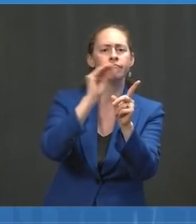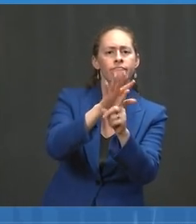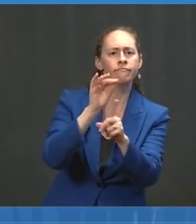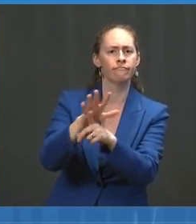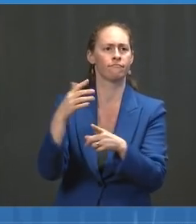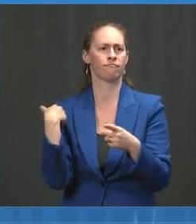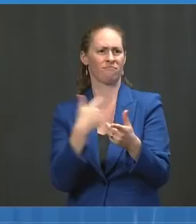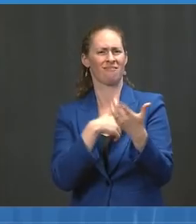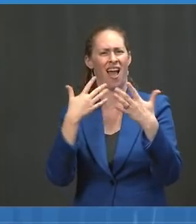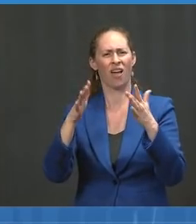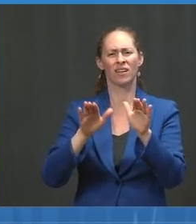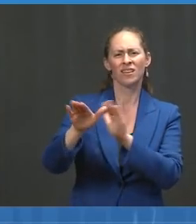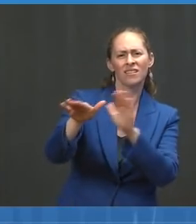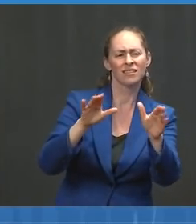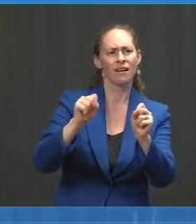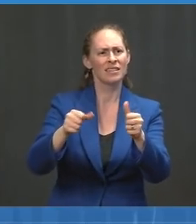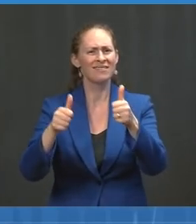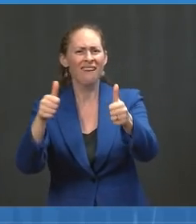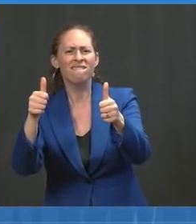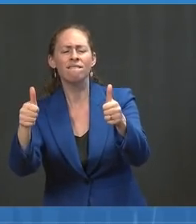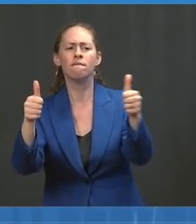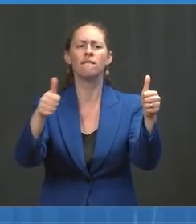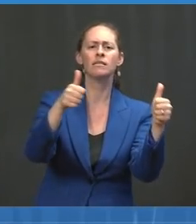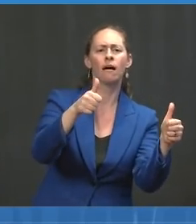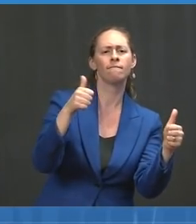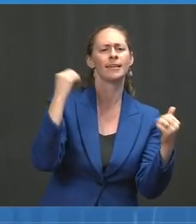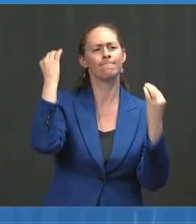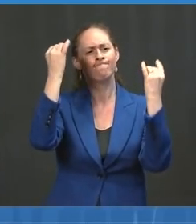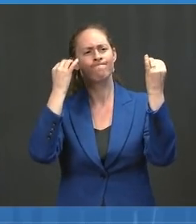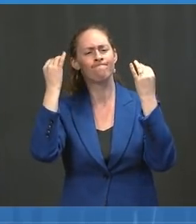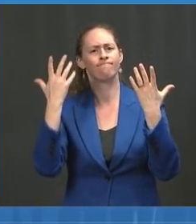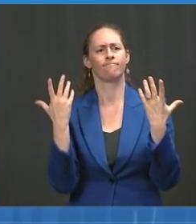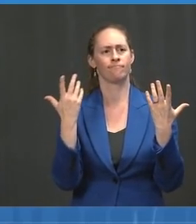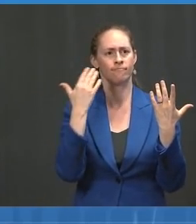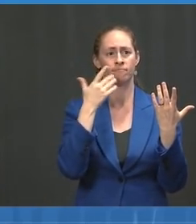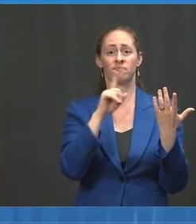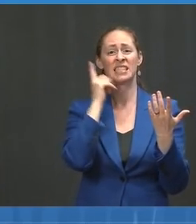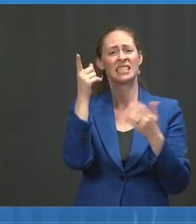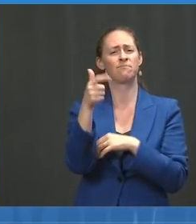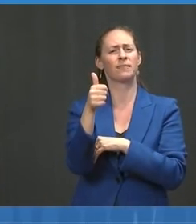based on our belief that health information is best when it comes from local trusted sources.